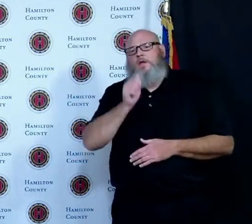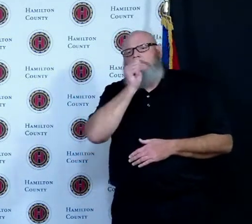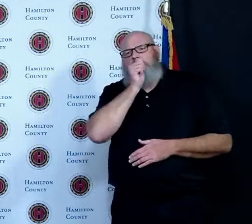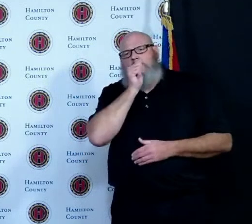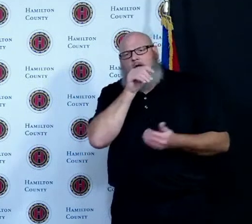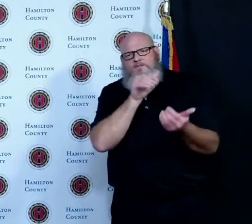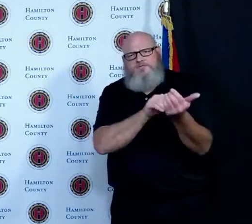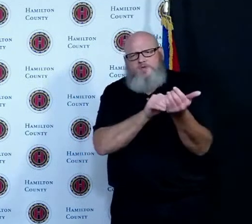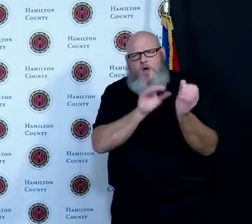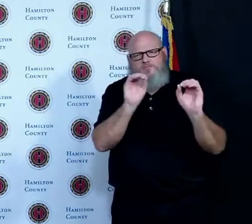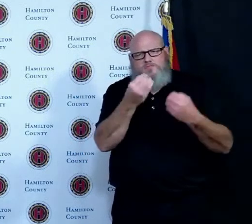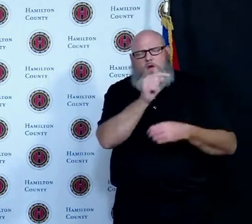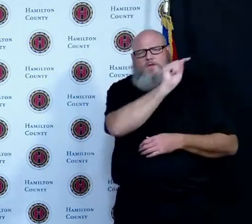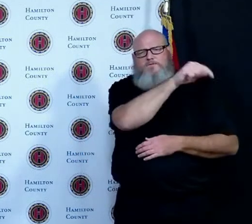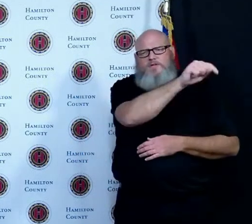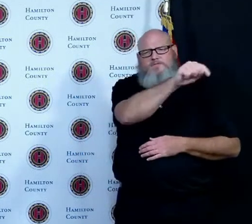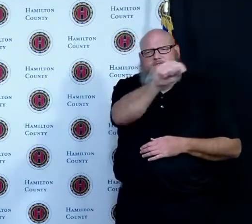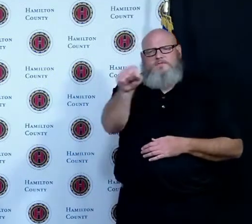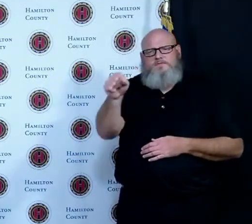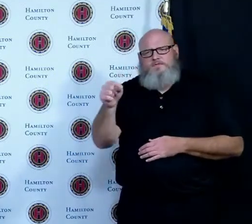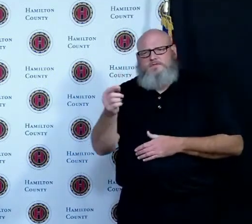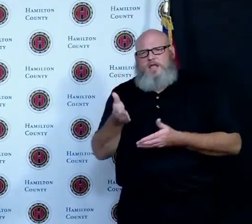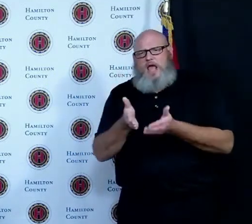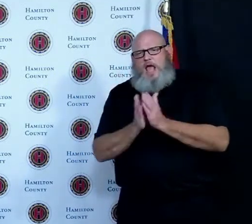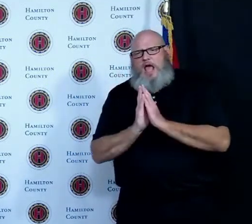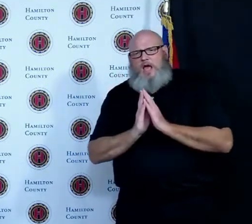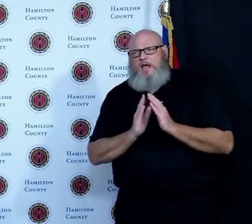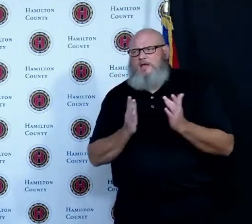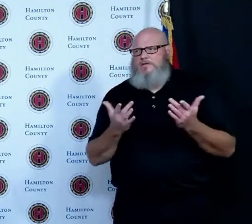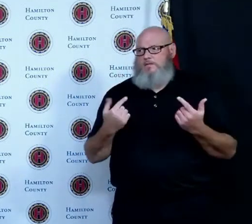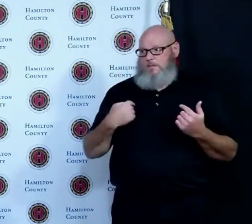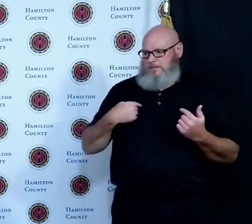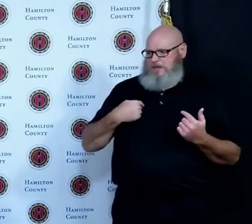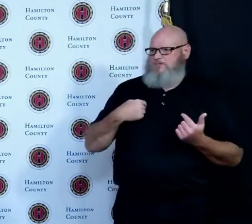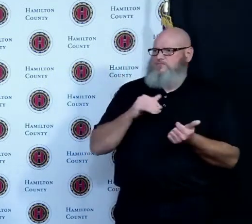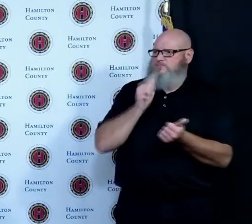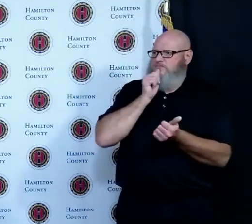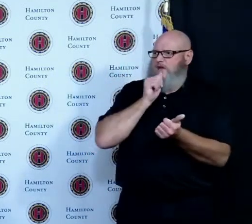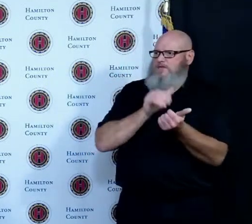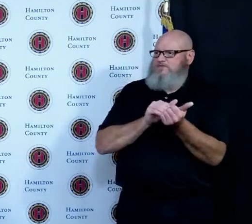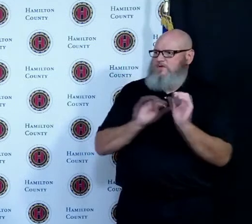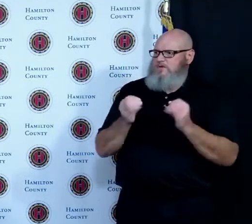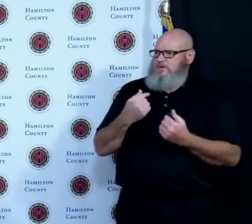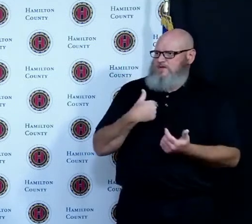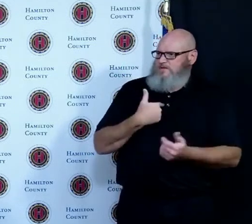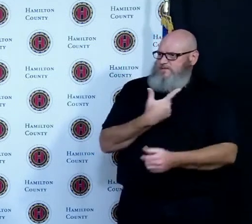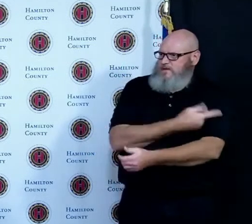how about us why aren't we also distributing this vaccine for private care physicians